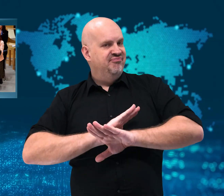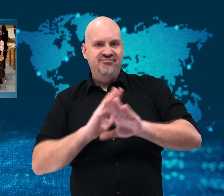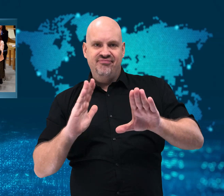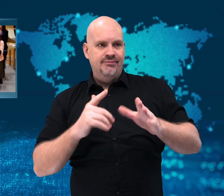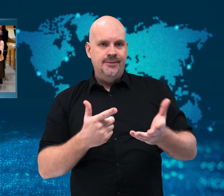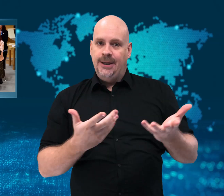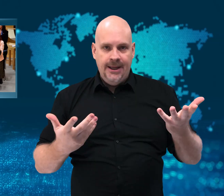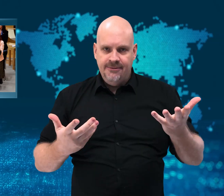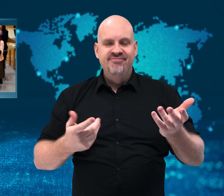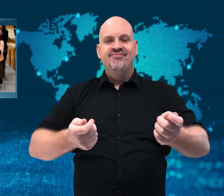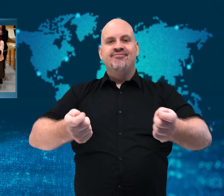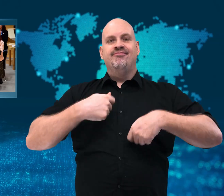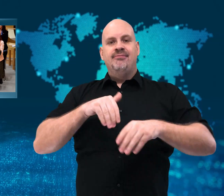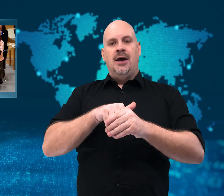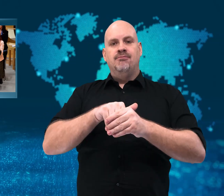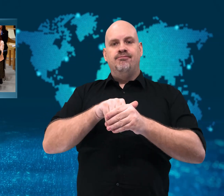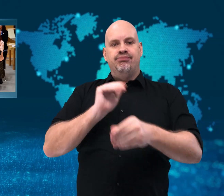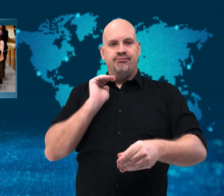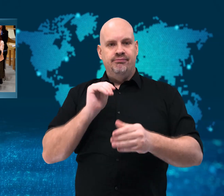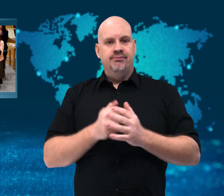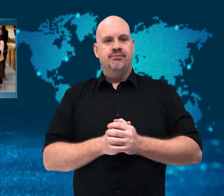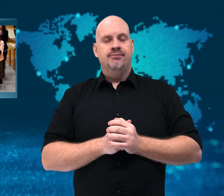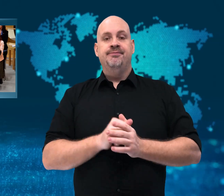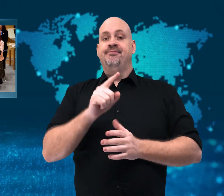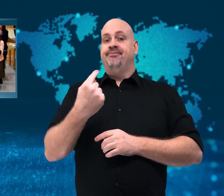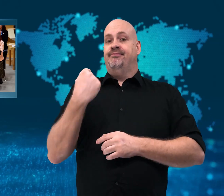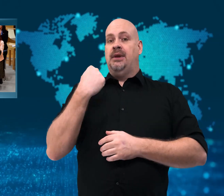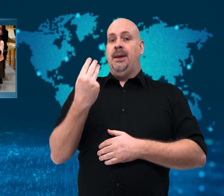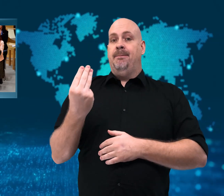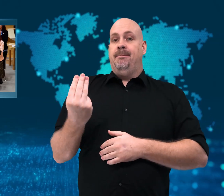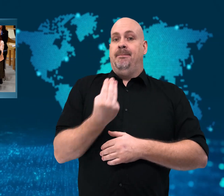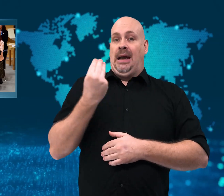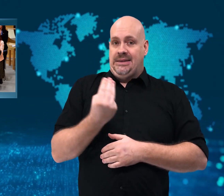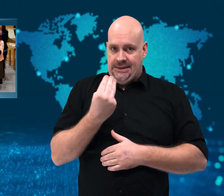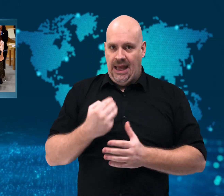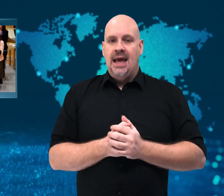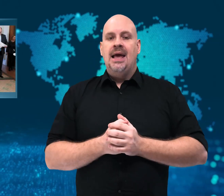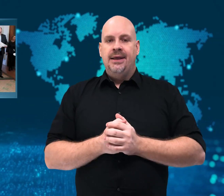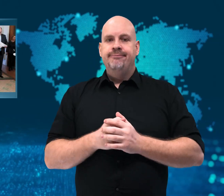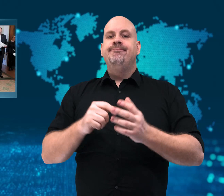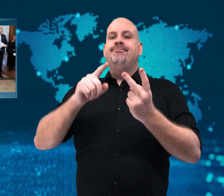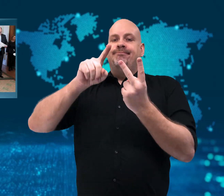appointment, and 173 lawmakers were against it.